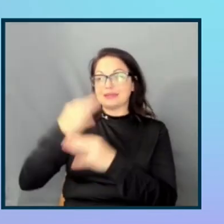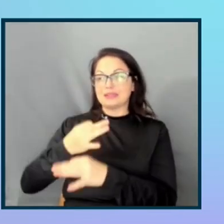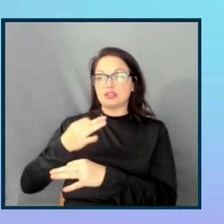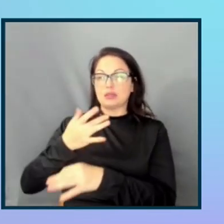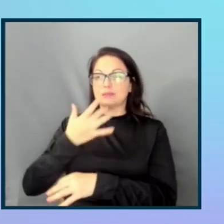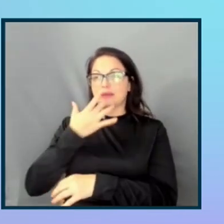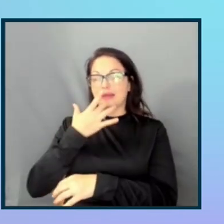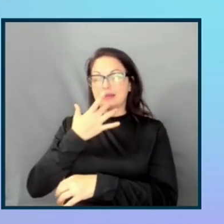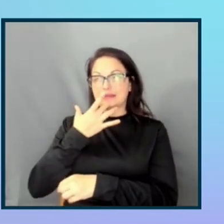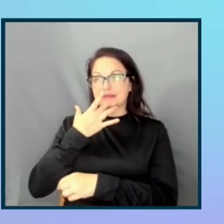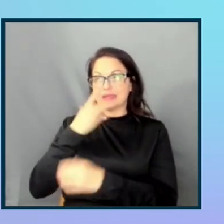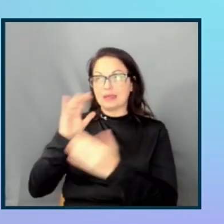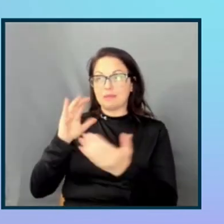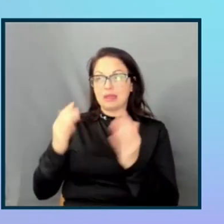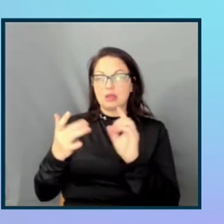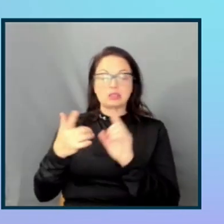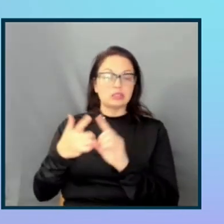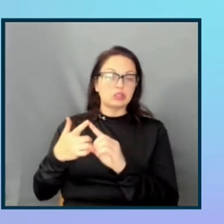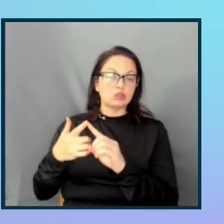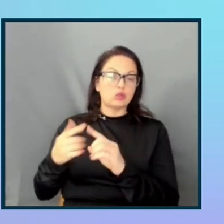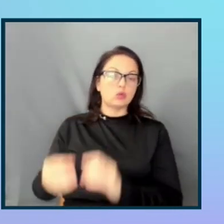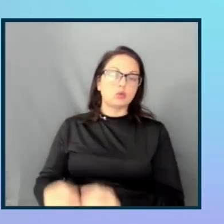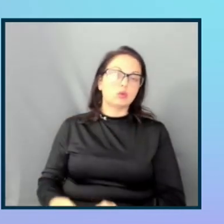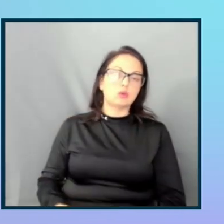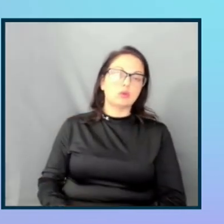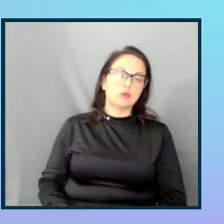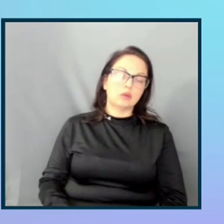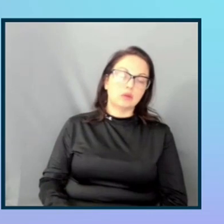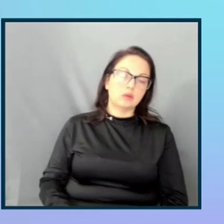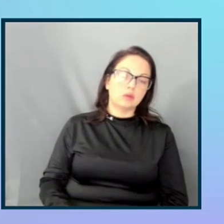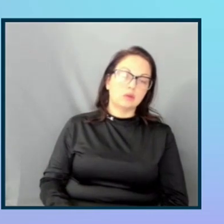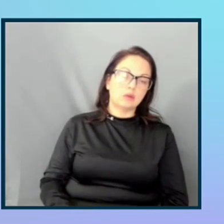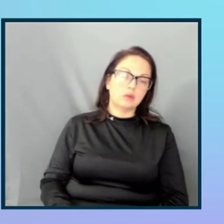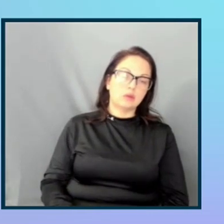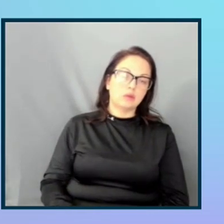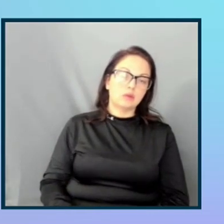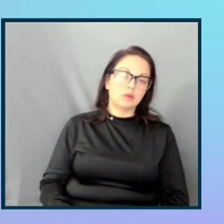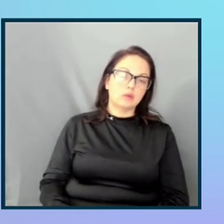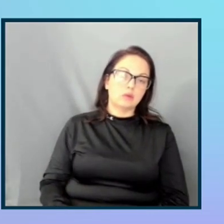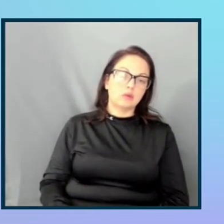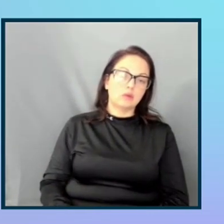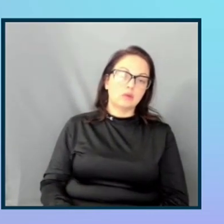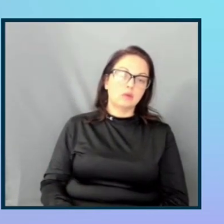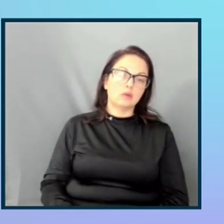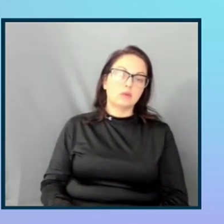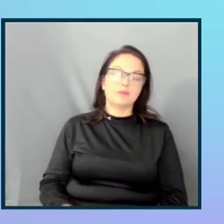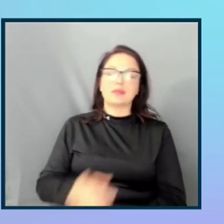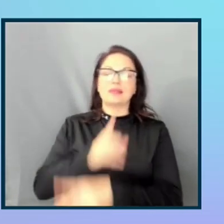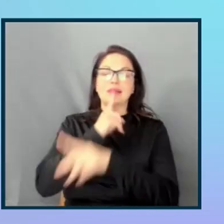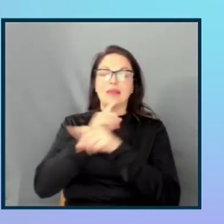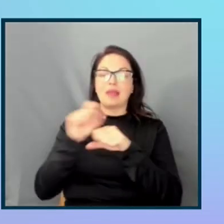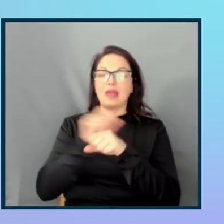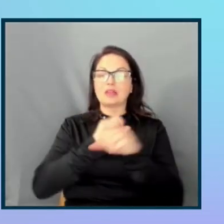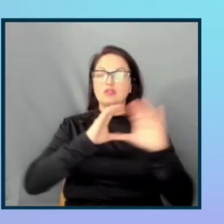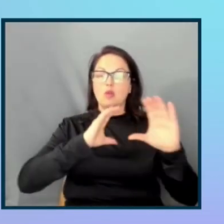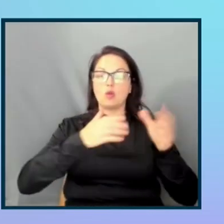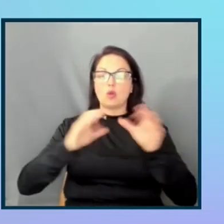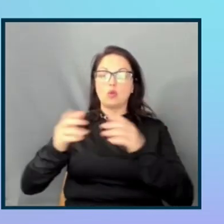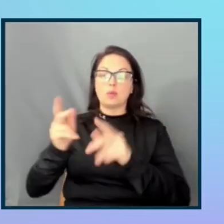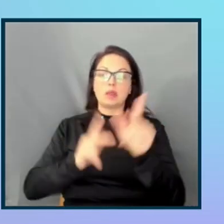to the actual kind of current groupings of people. So I am inferring my bias to that thing.